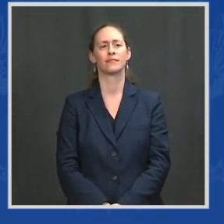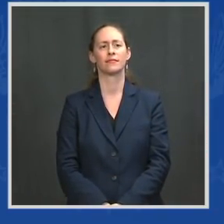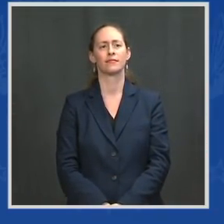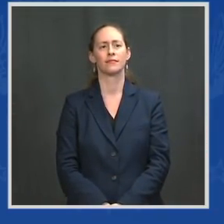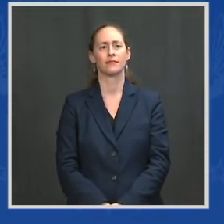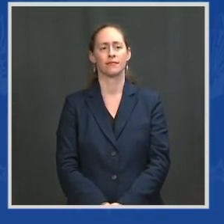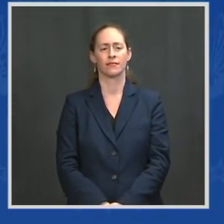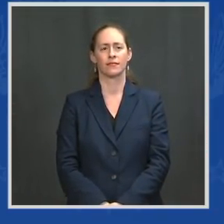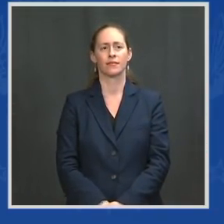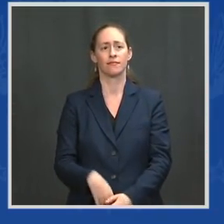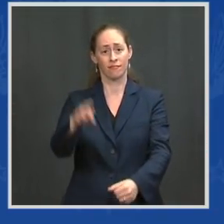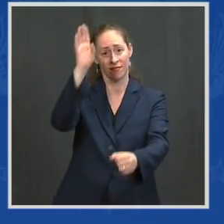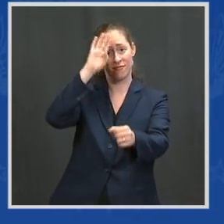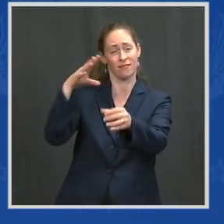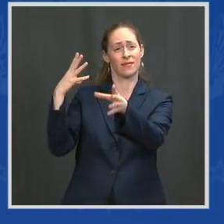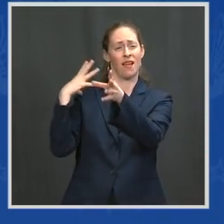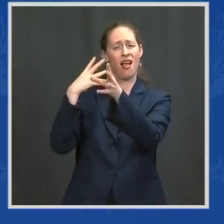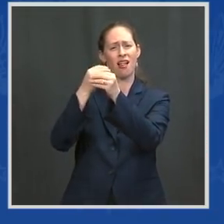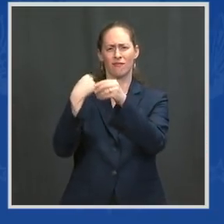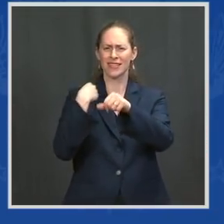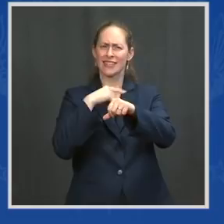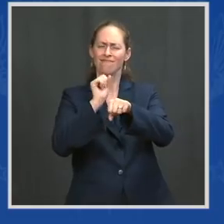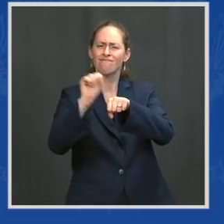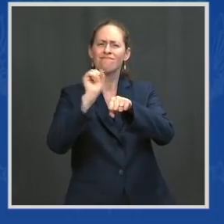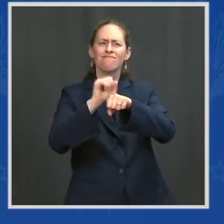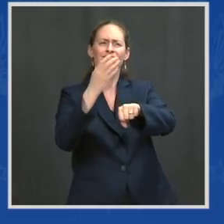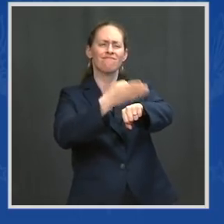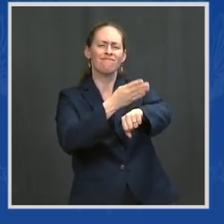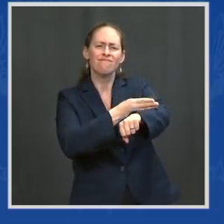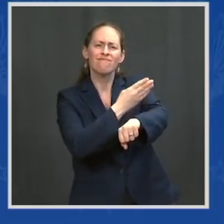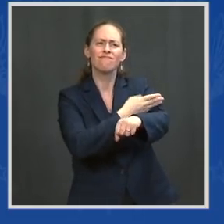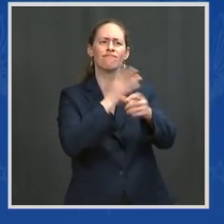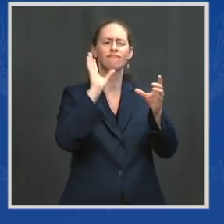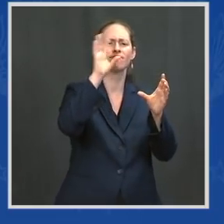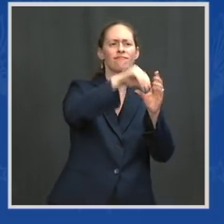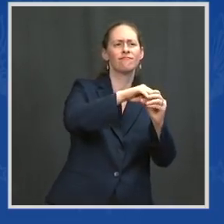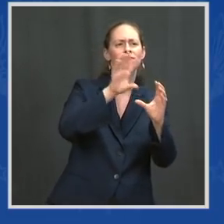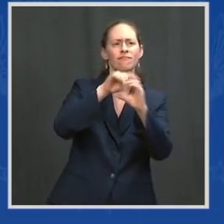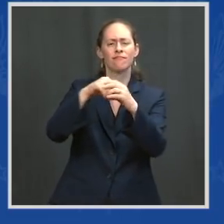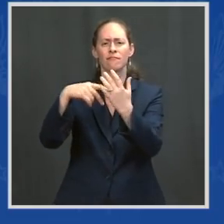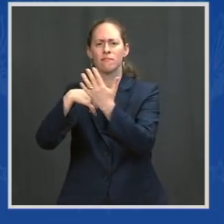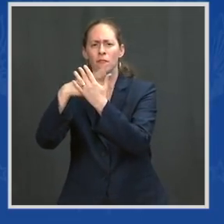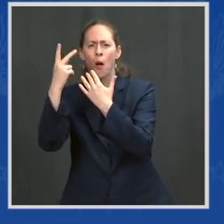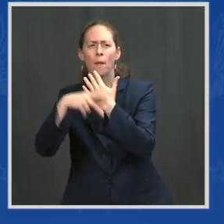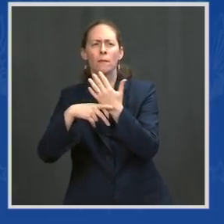on improvement projects by utilizing smart budgeting practices and innovative funding mechanisms,